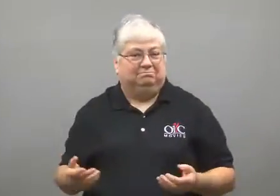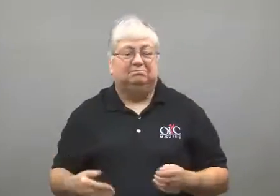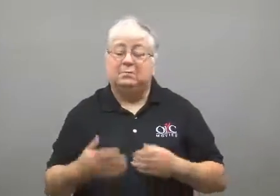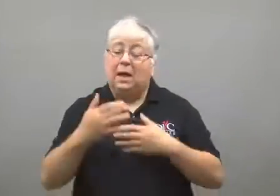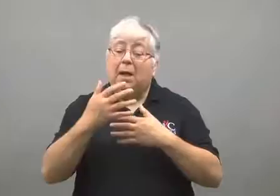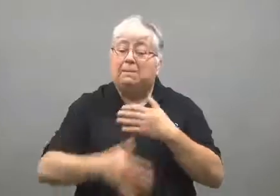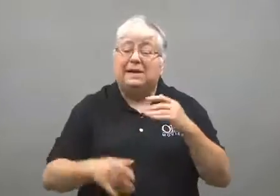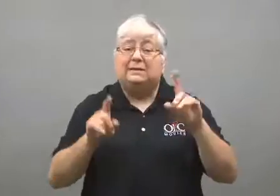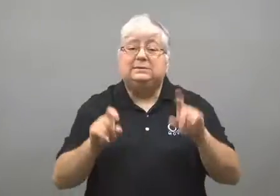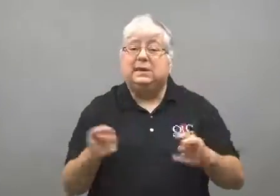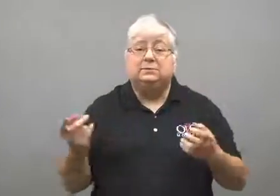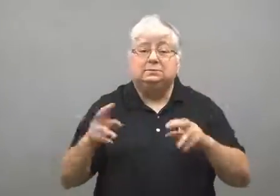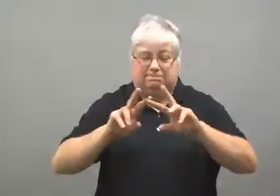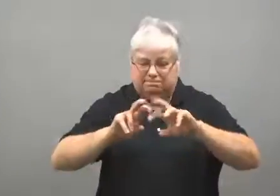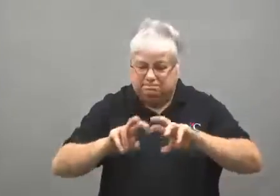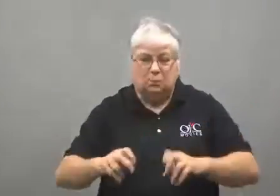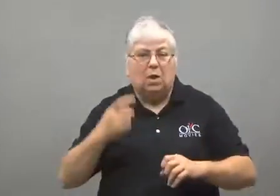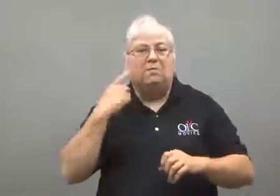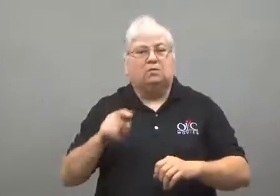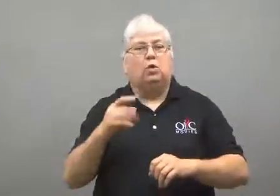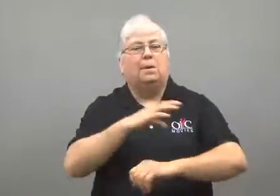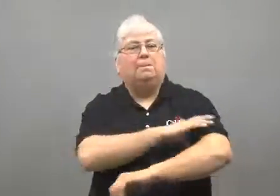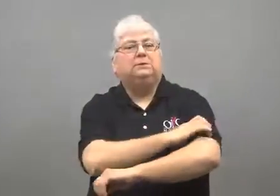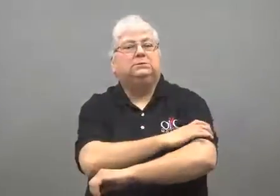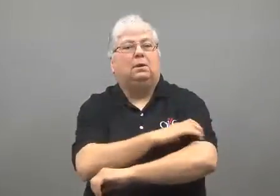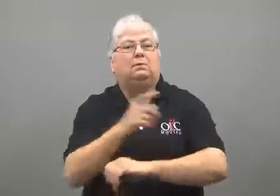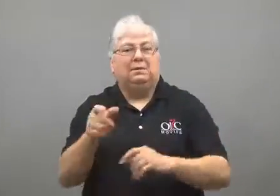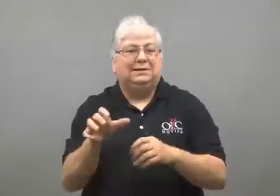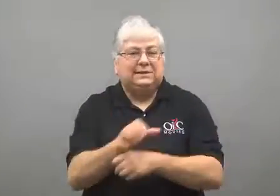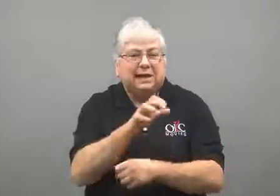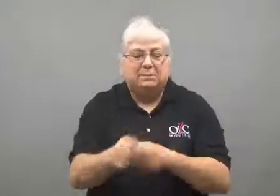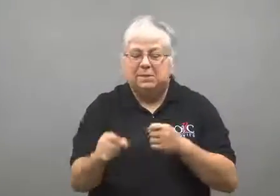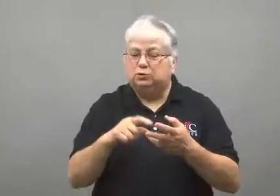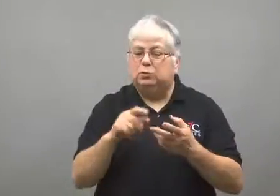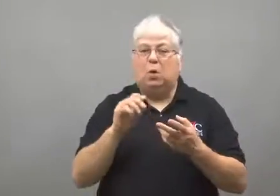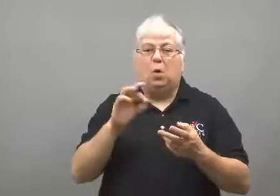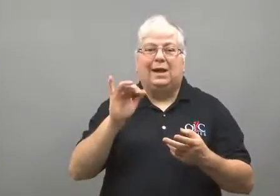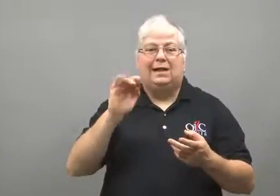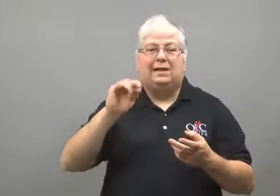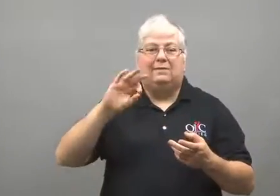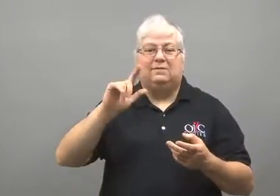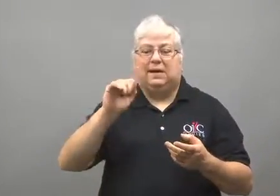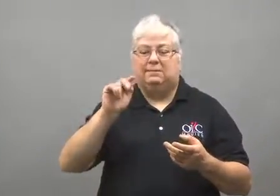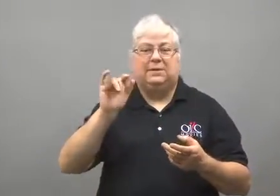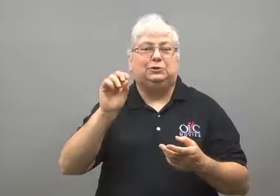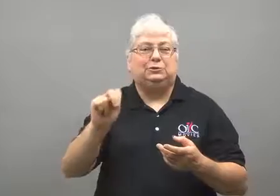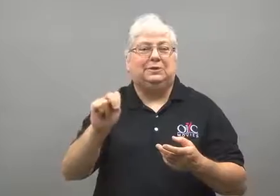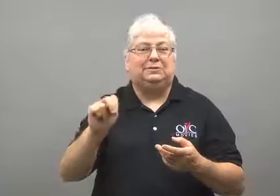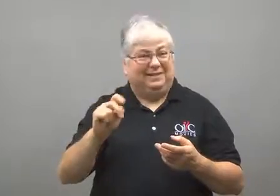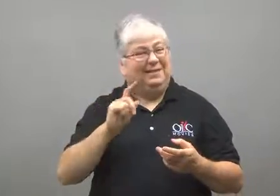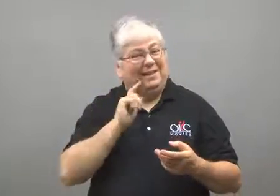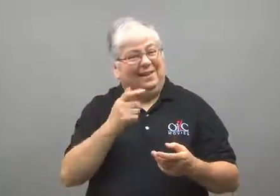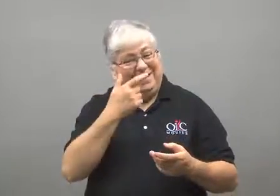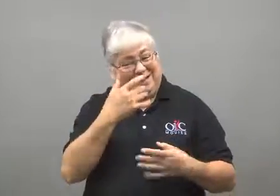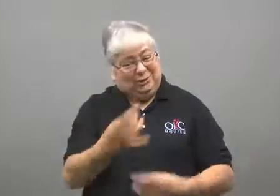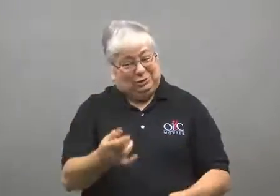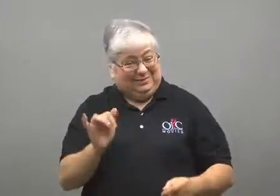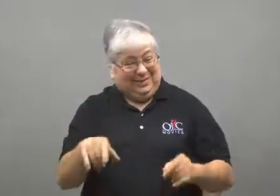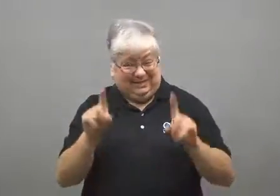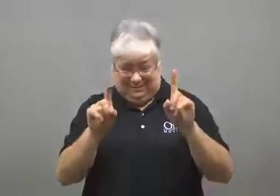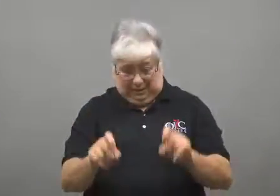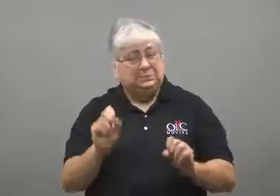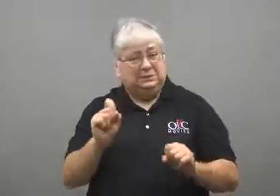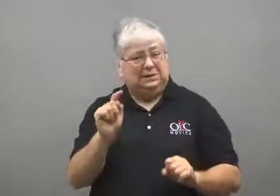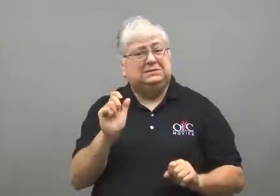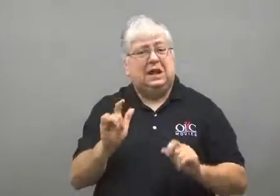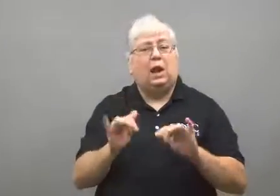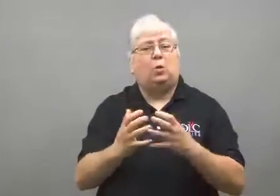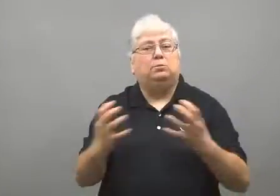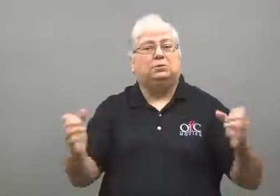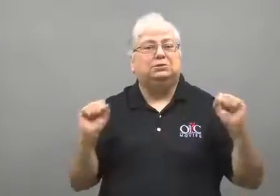The blood tests looked for muscle damage or inflammation.